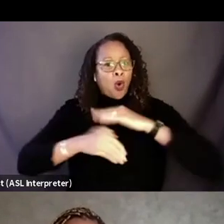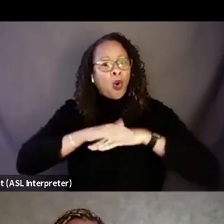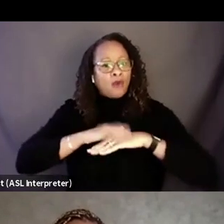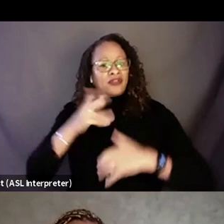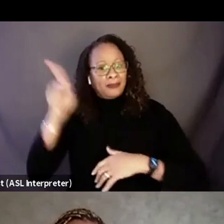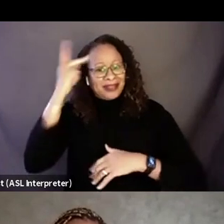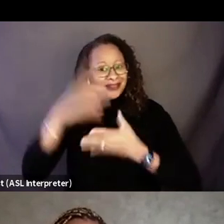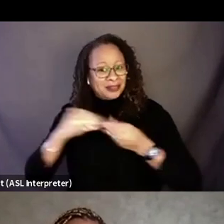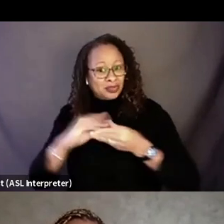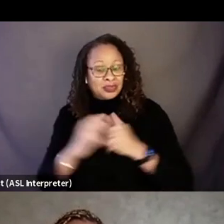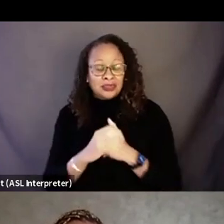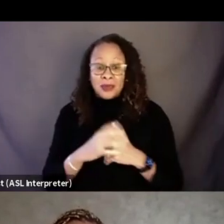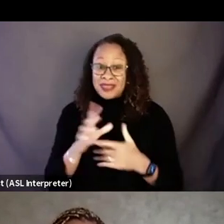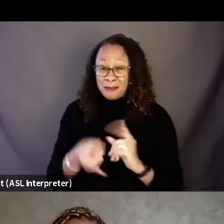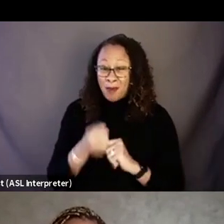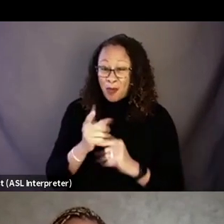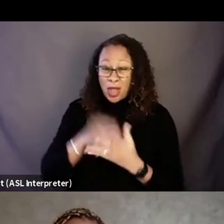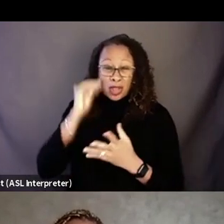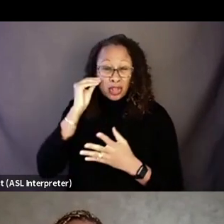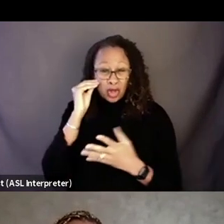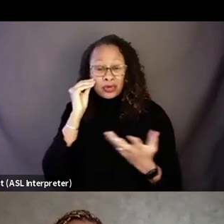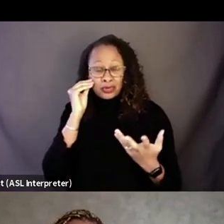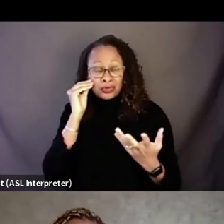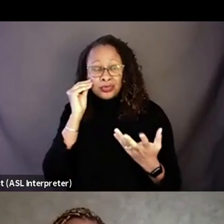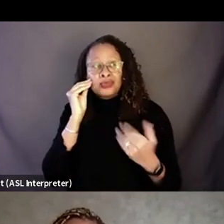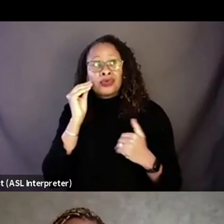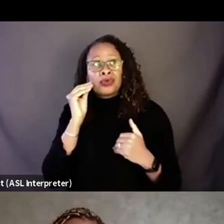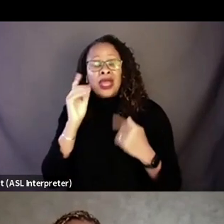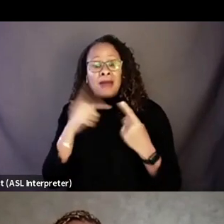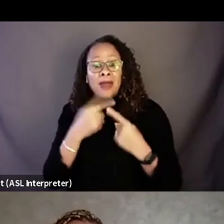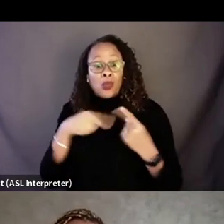whether he won or lost, we learned it through the reaction of his children.